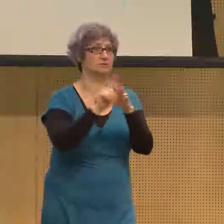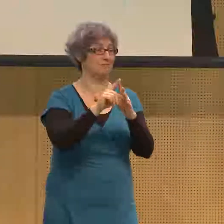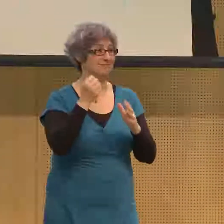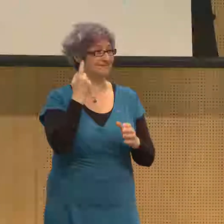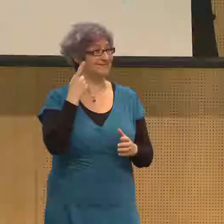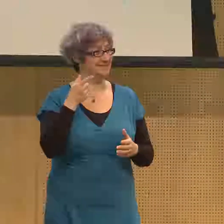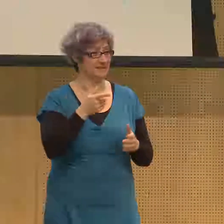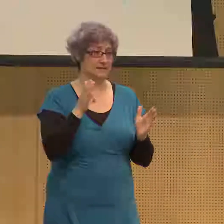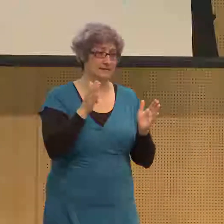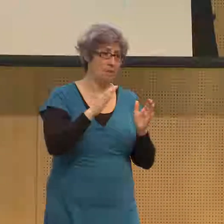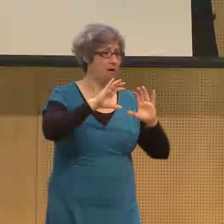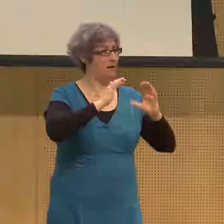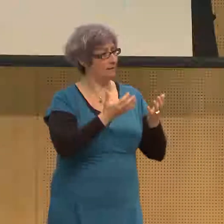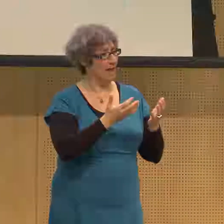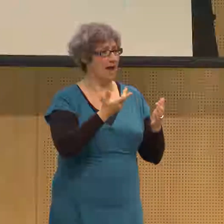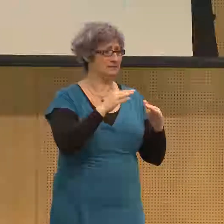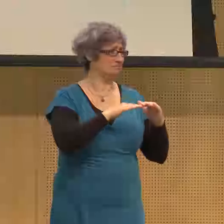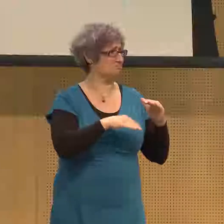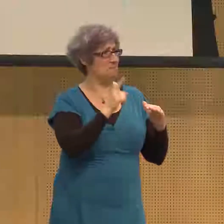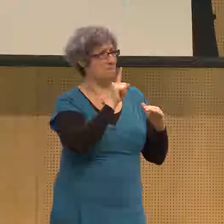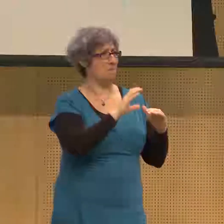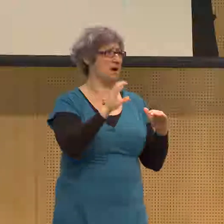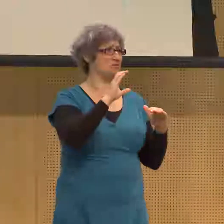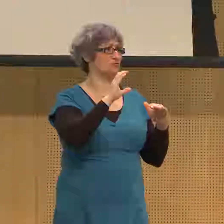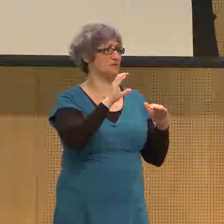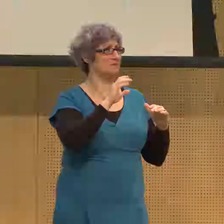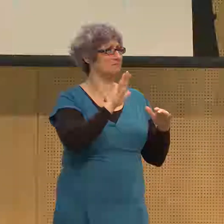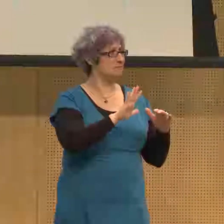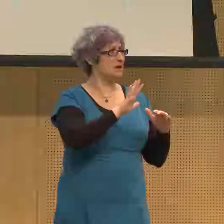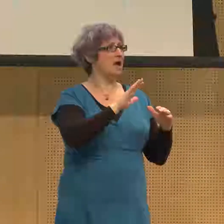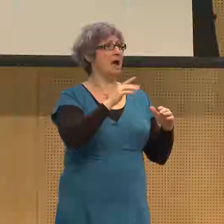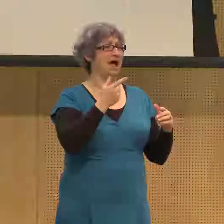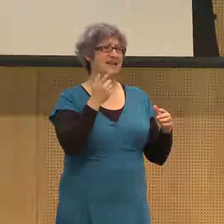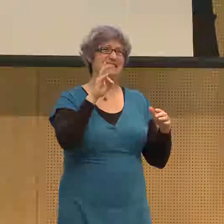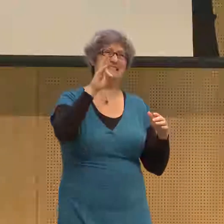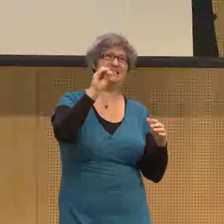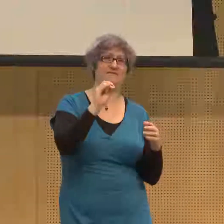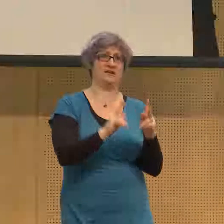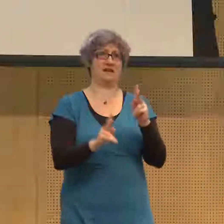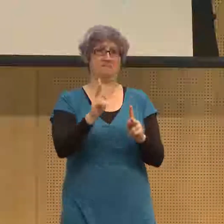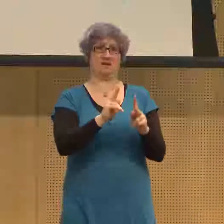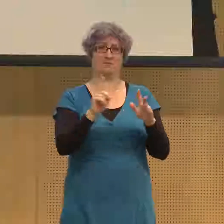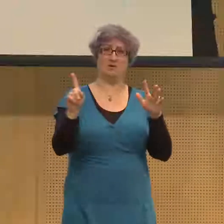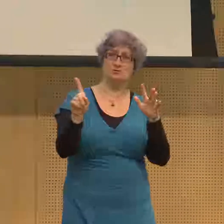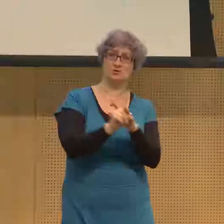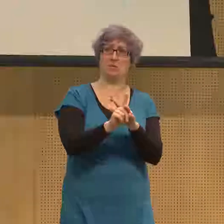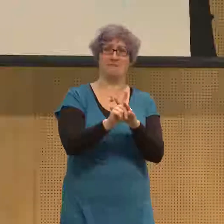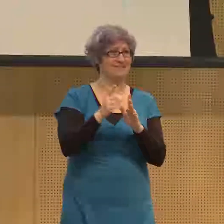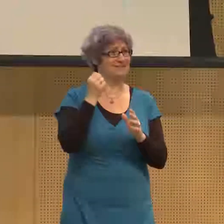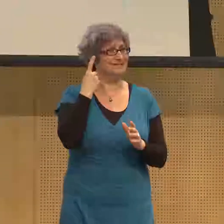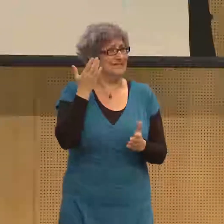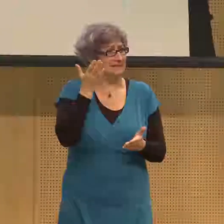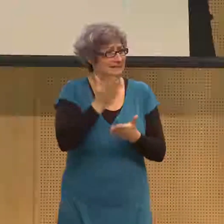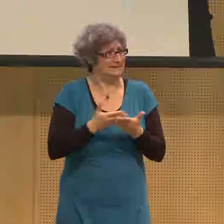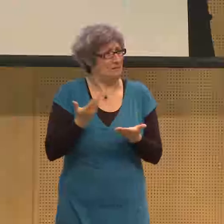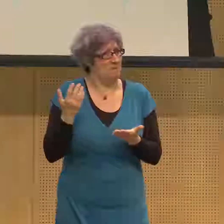And many classmates showed up. It was about maybe approximately a hundred students in the graduating class,